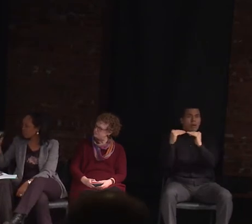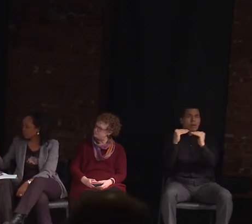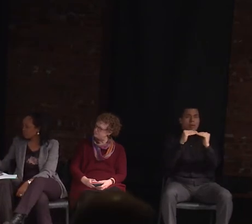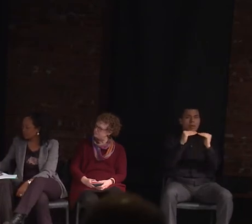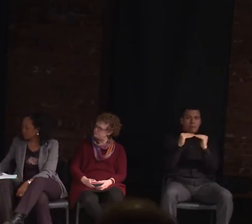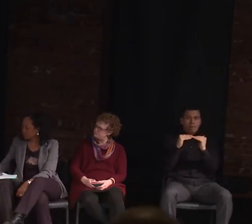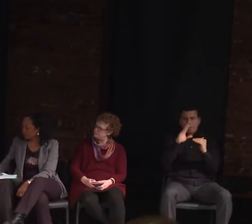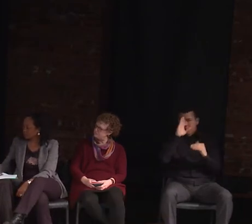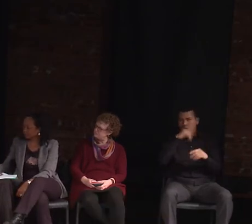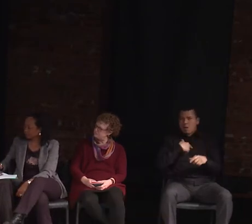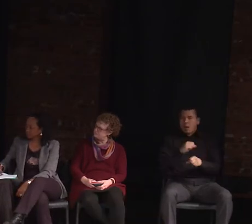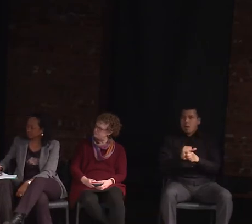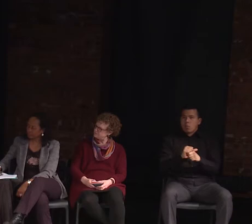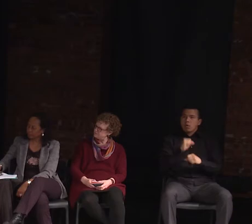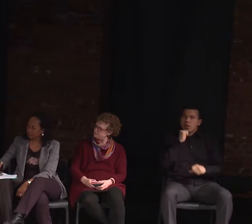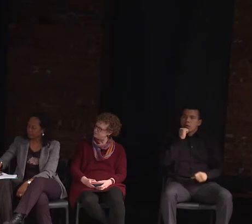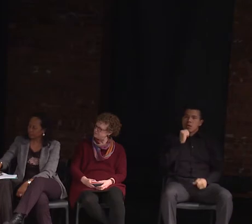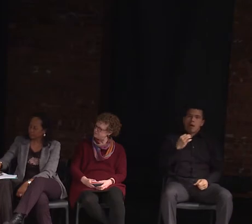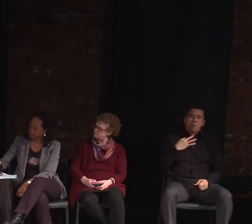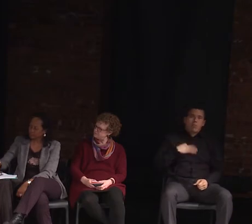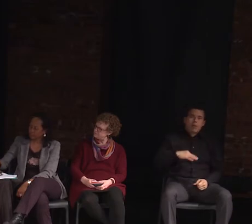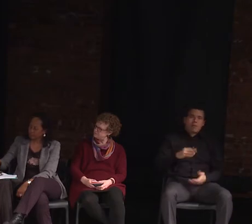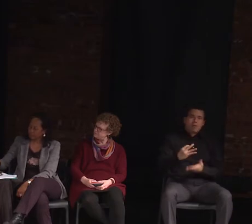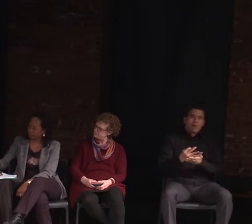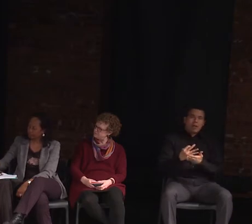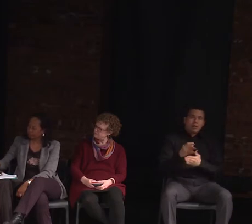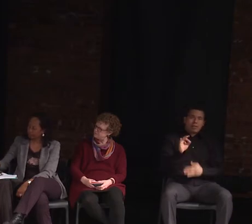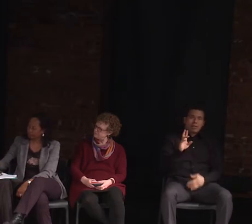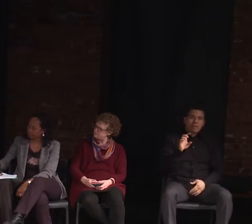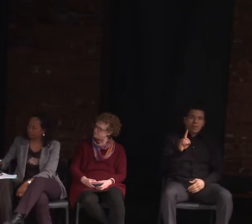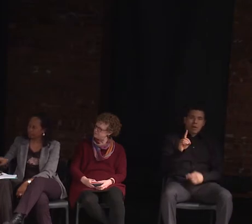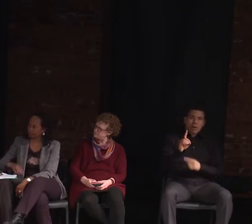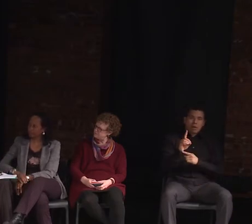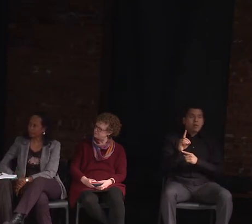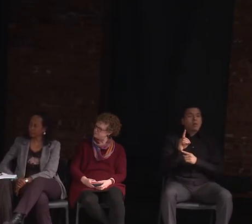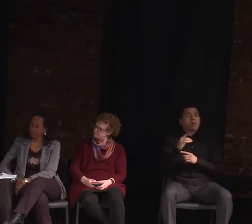I work at Nonprofit Finance Fund and we work on capacity building issues around finance